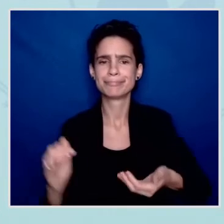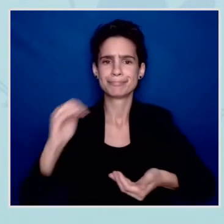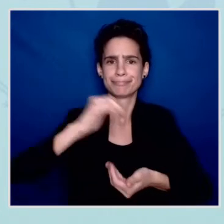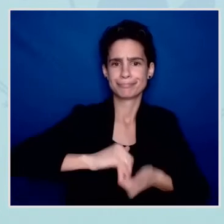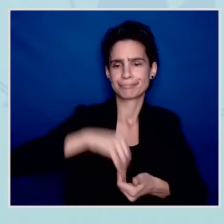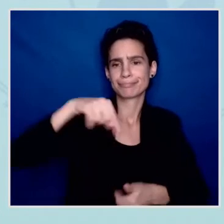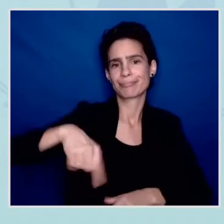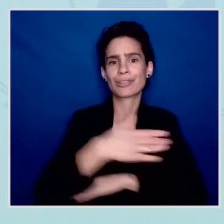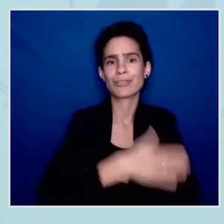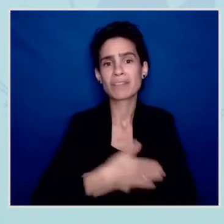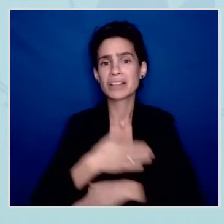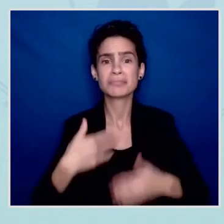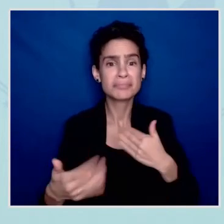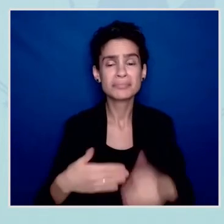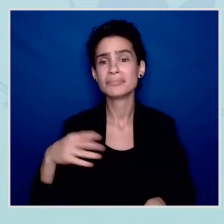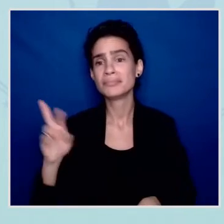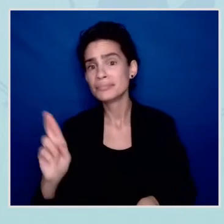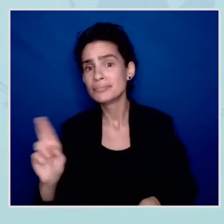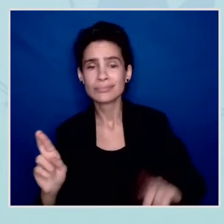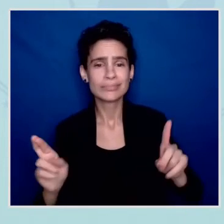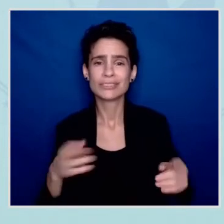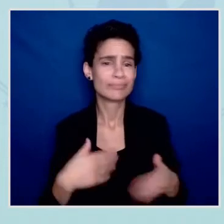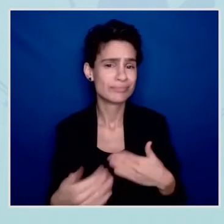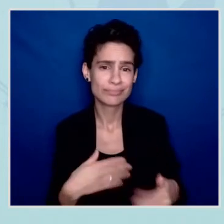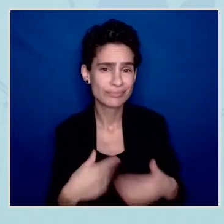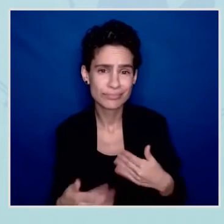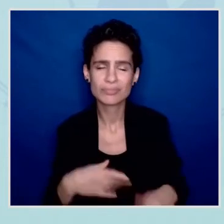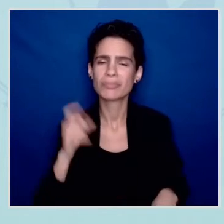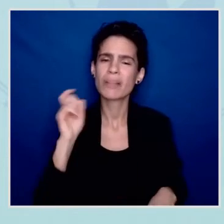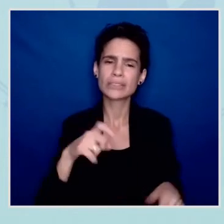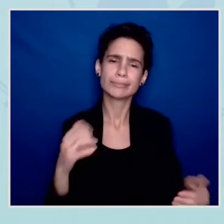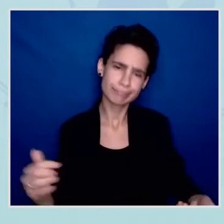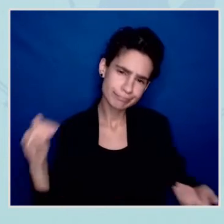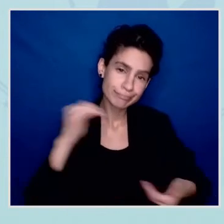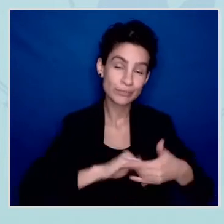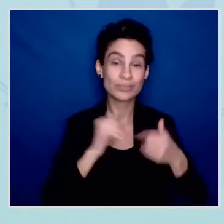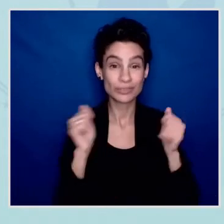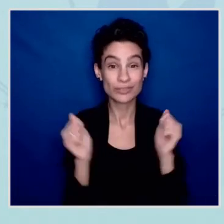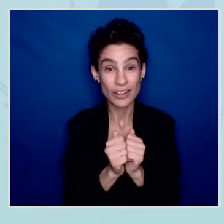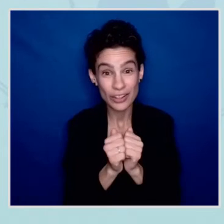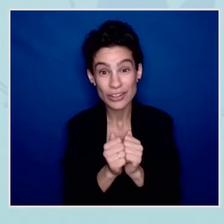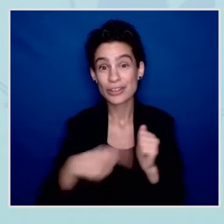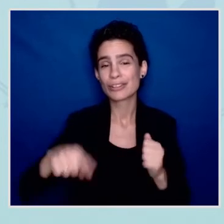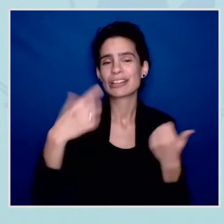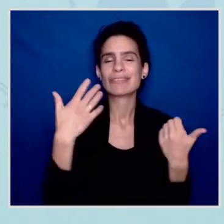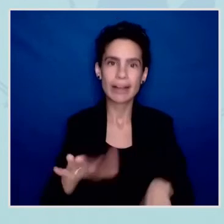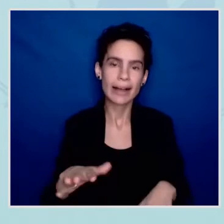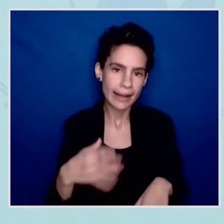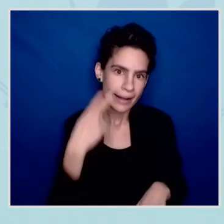NOT CHANGED MY VIEW -- MY OVERARCHING OBJECT OF HIS TO